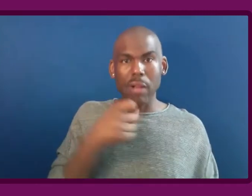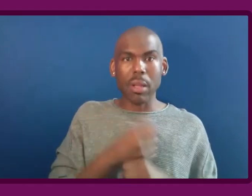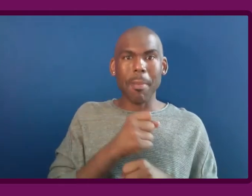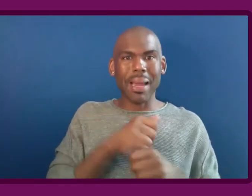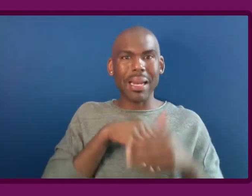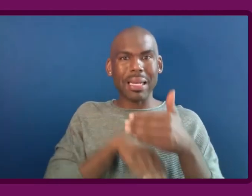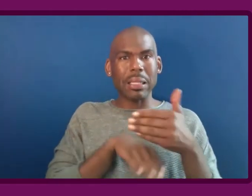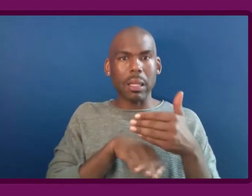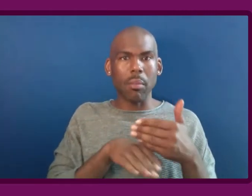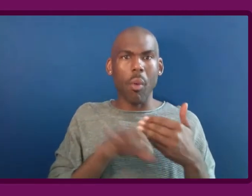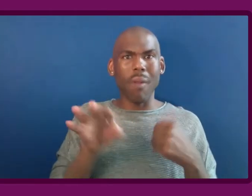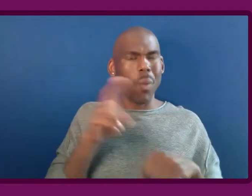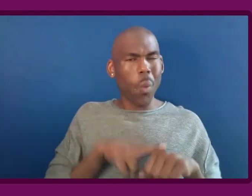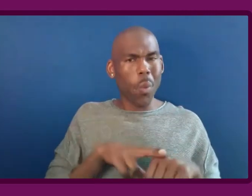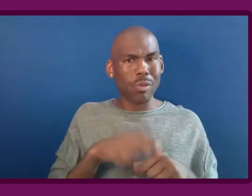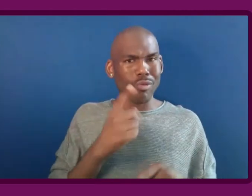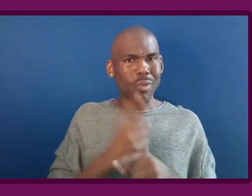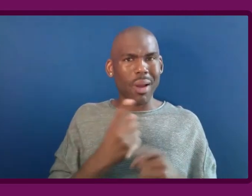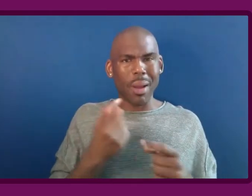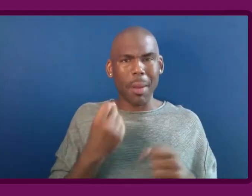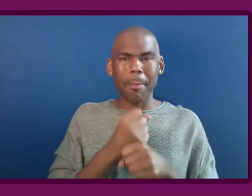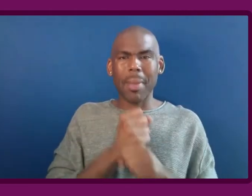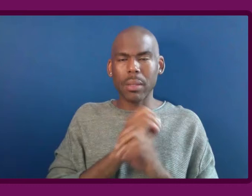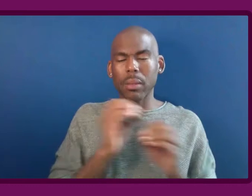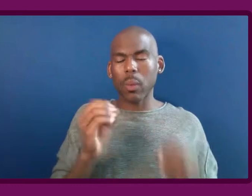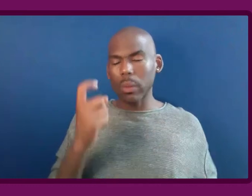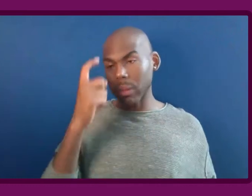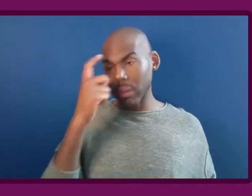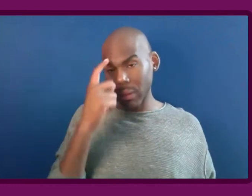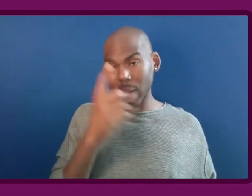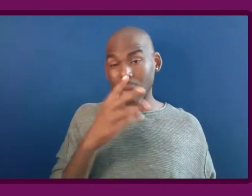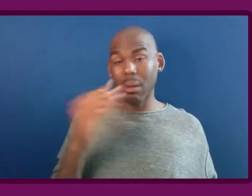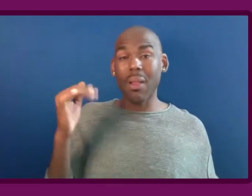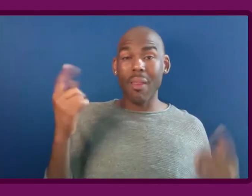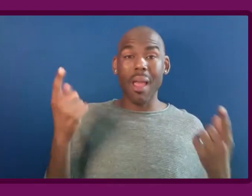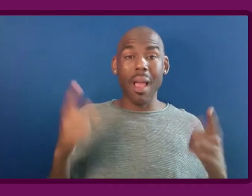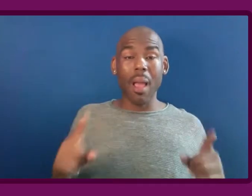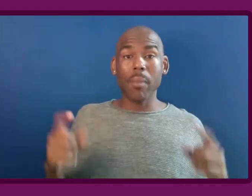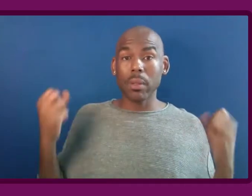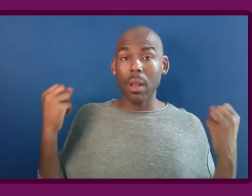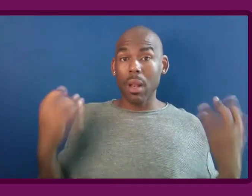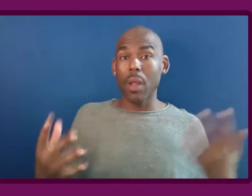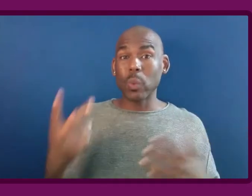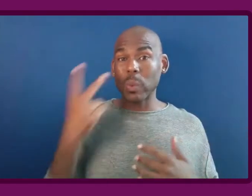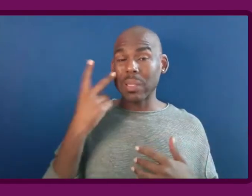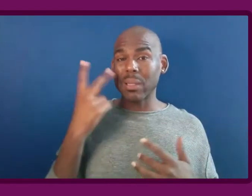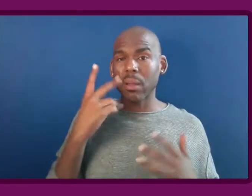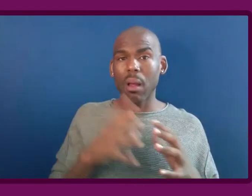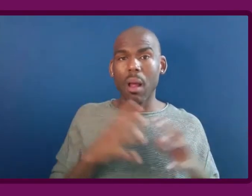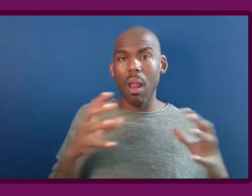successful? Of course you would. It just makes no sense, and it happens a lot. We see it a lot